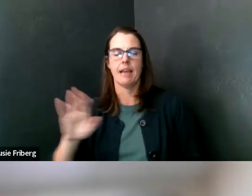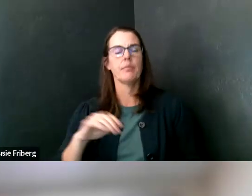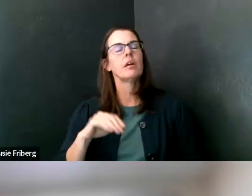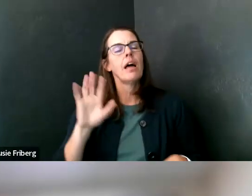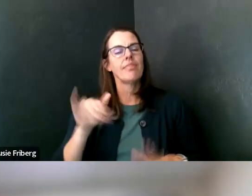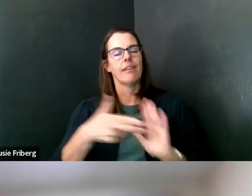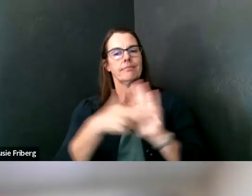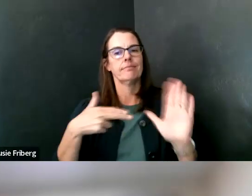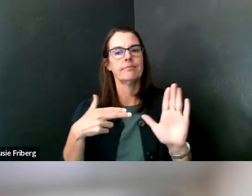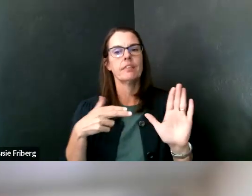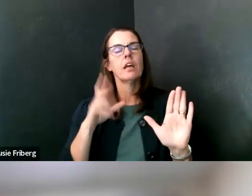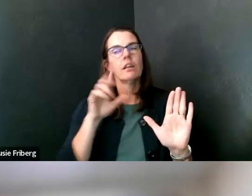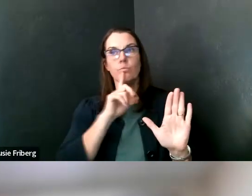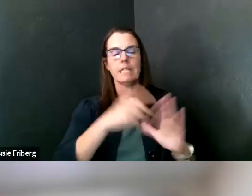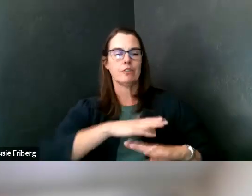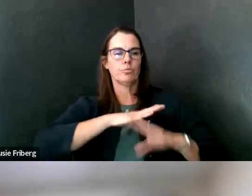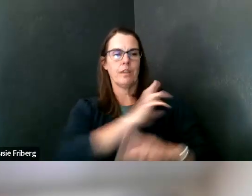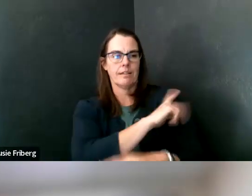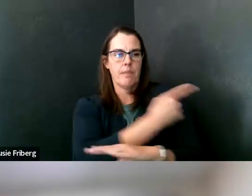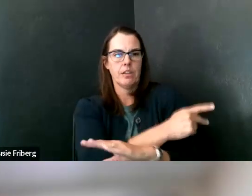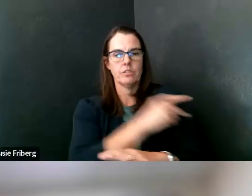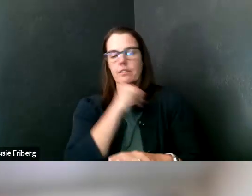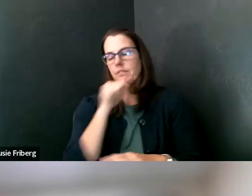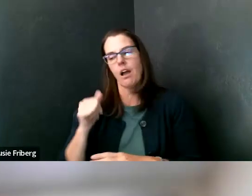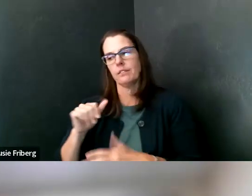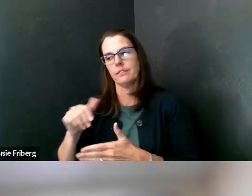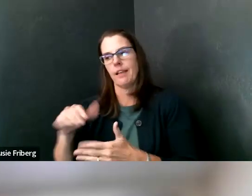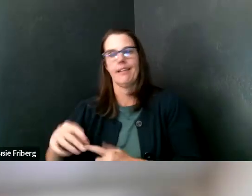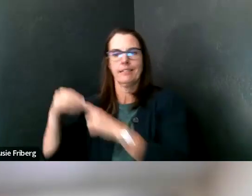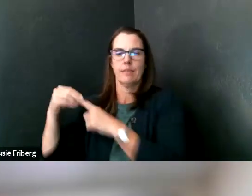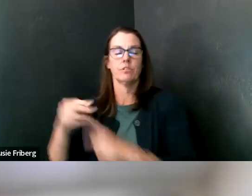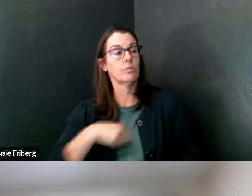is a provision to protect patients, not merely a technical exception. We believe the legislature